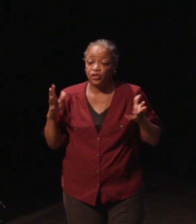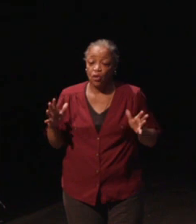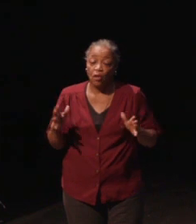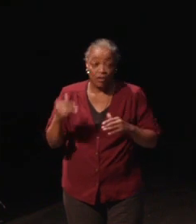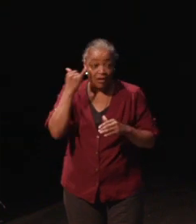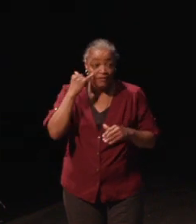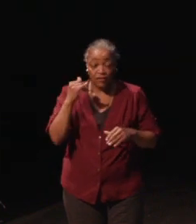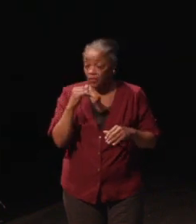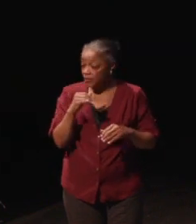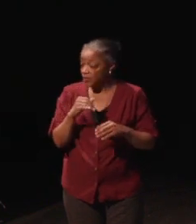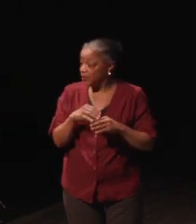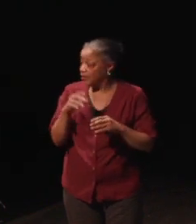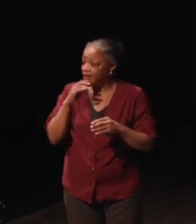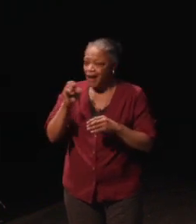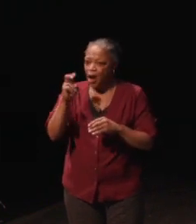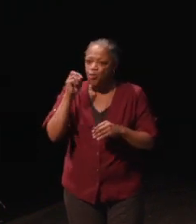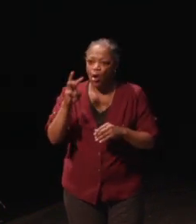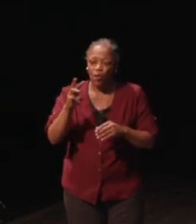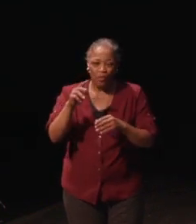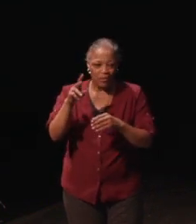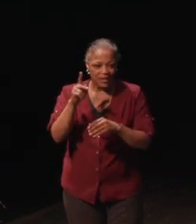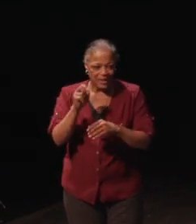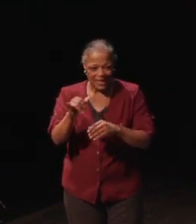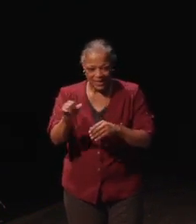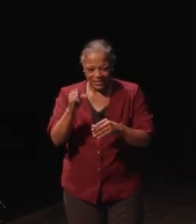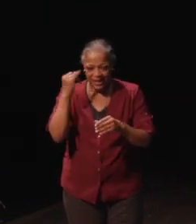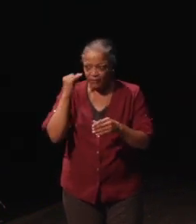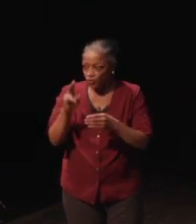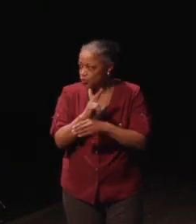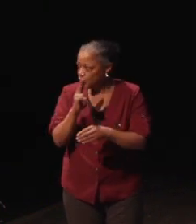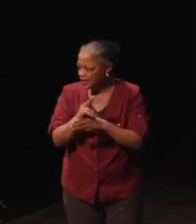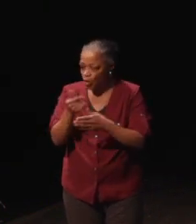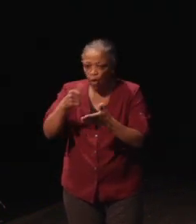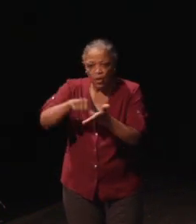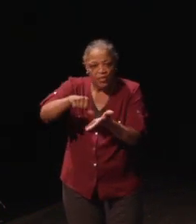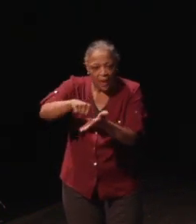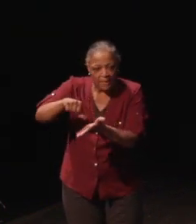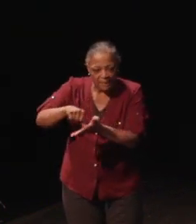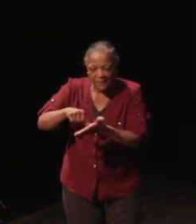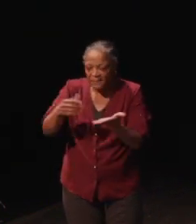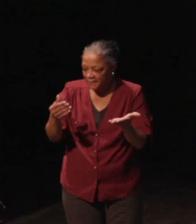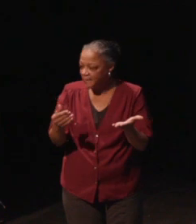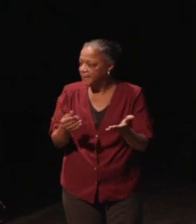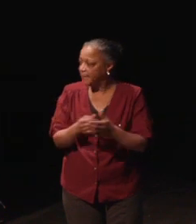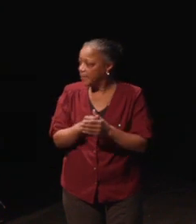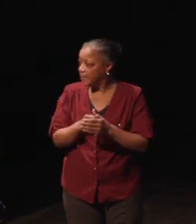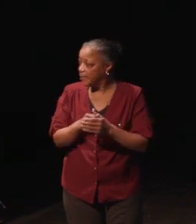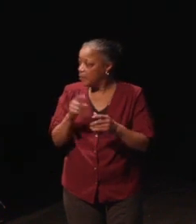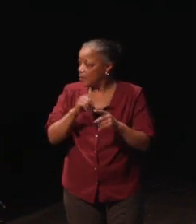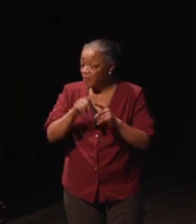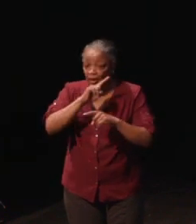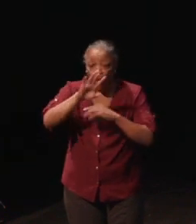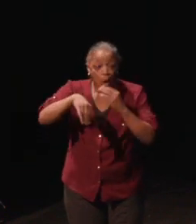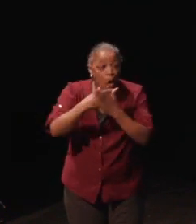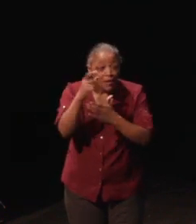a PC it would be "arrow" keys if you're using a gamepad it would be the thumb stick. But essentially, they all need to be accessible.